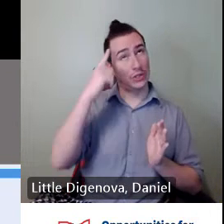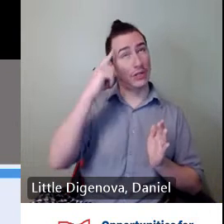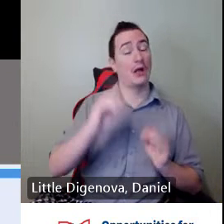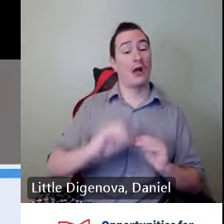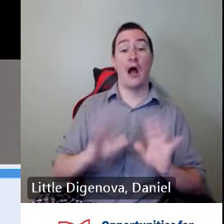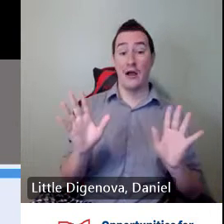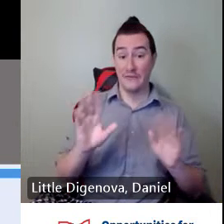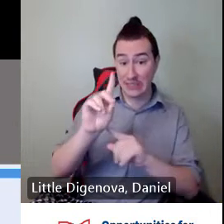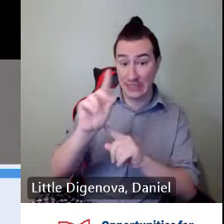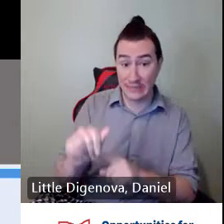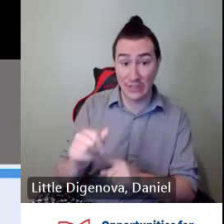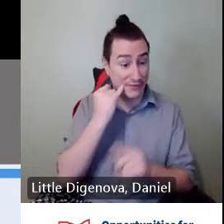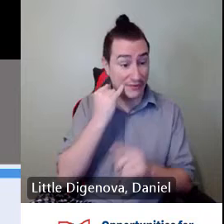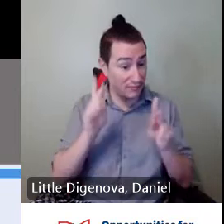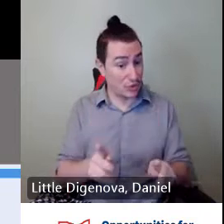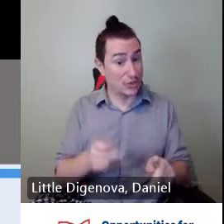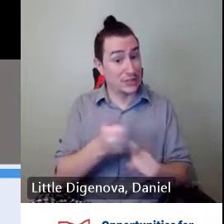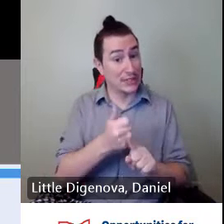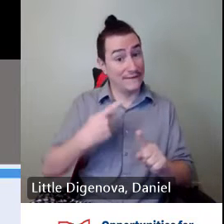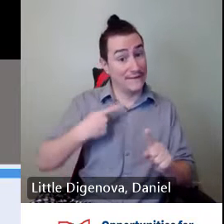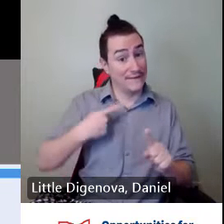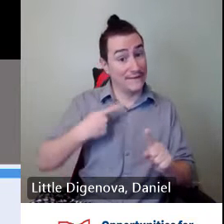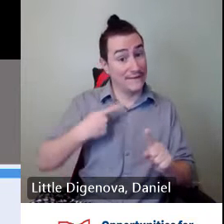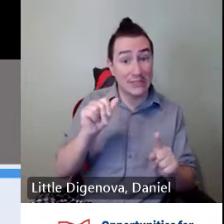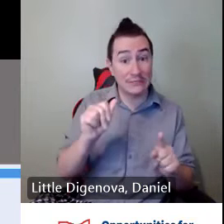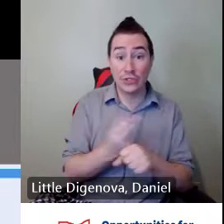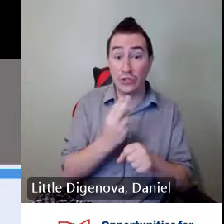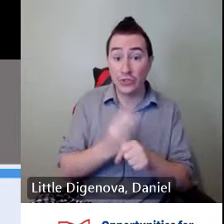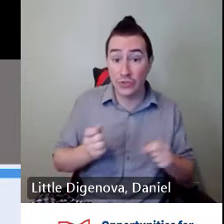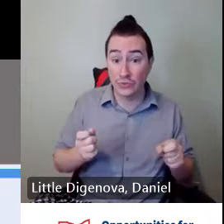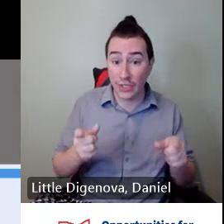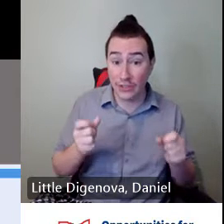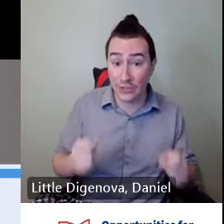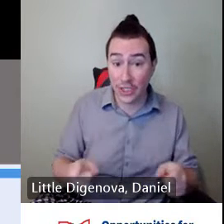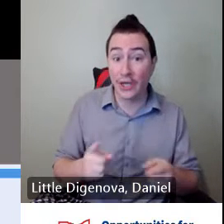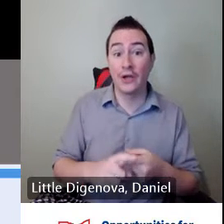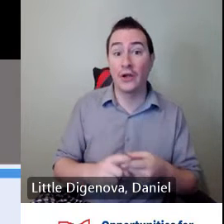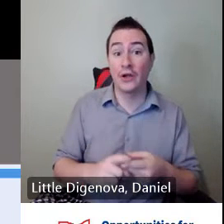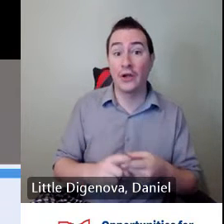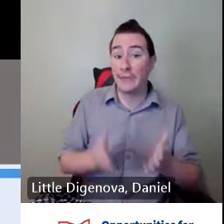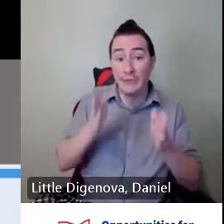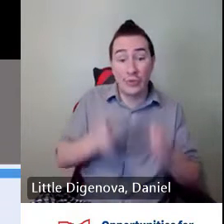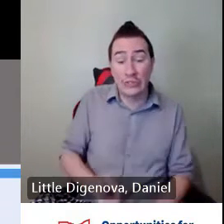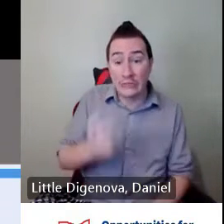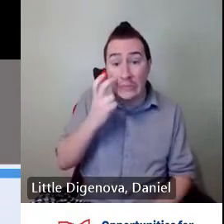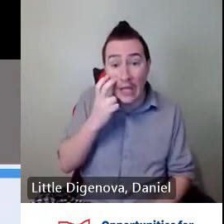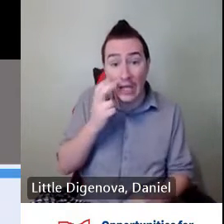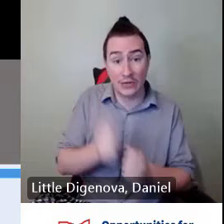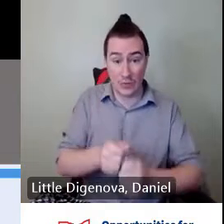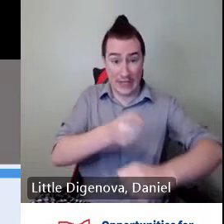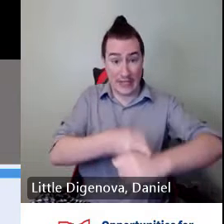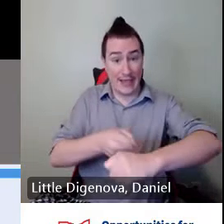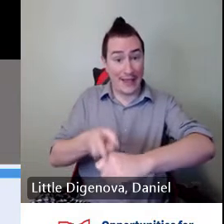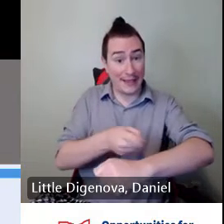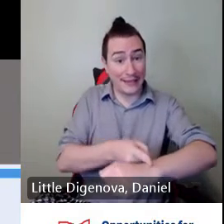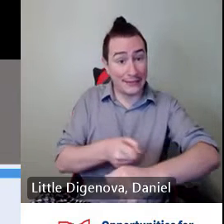disability and uses a wheelchair, or a person who is blind and uses a cane. Shelly, are most disabilities apparent?